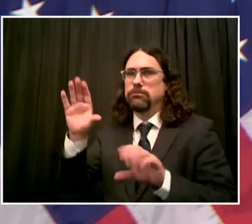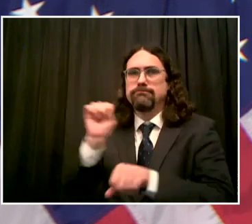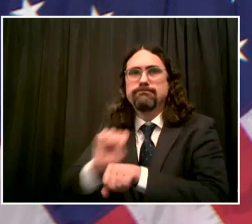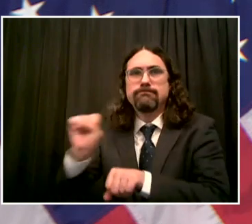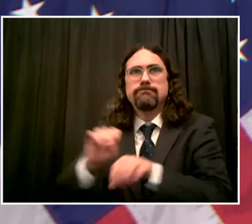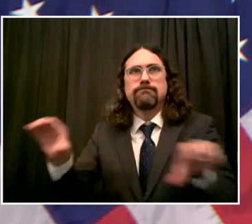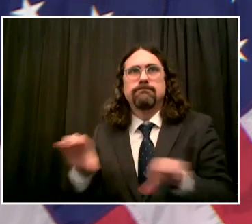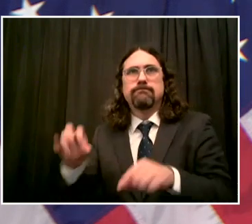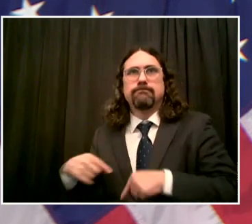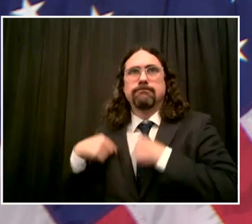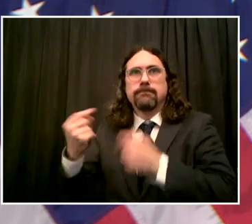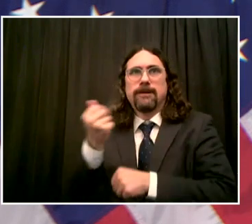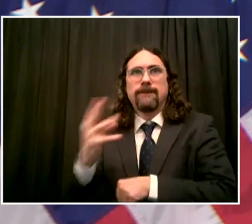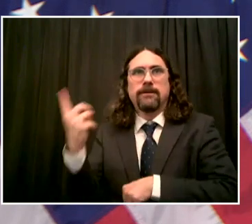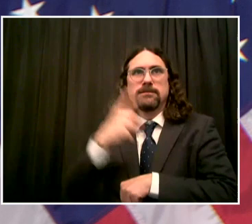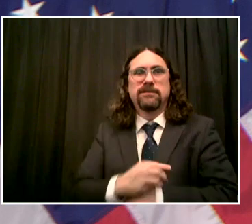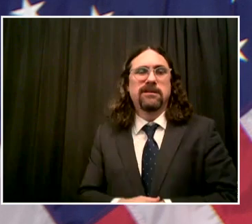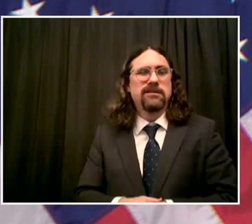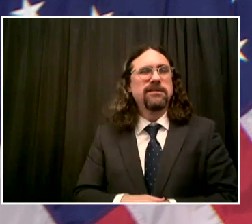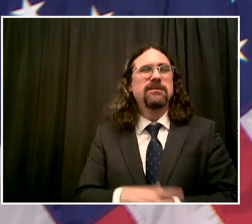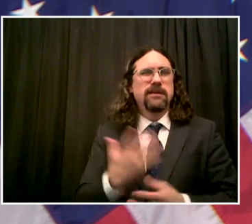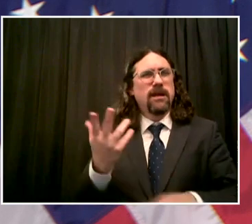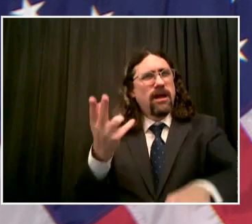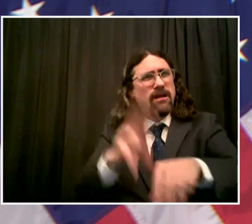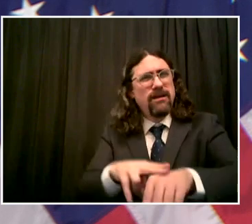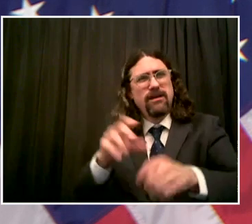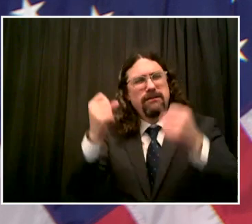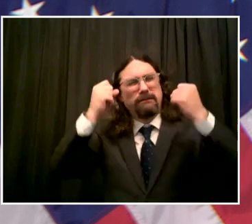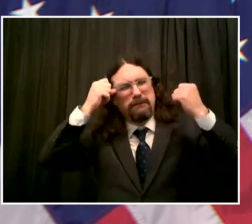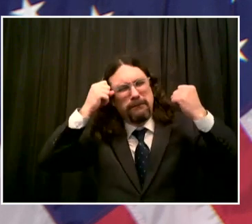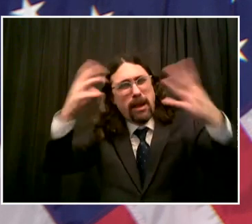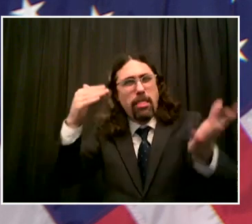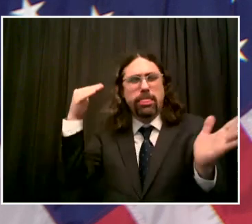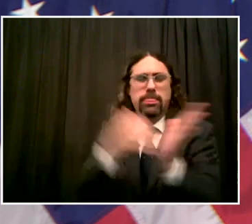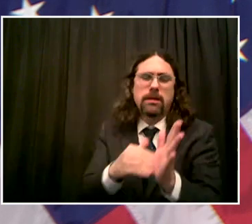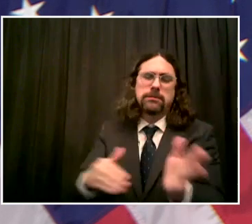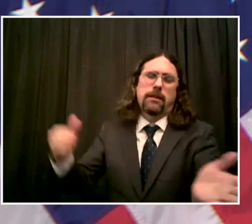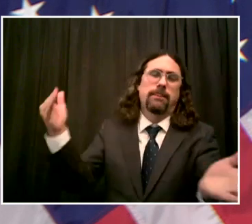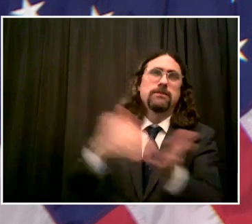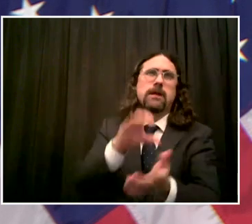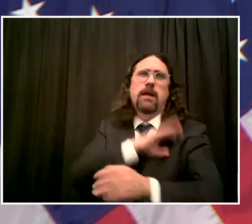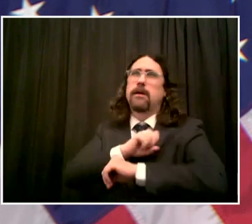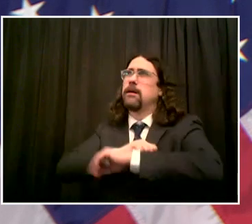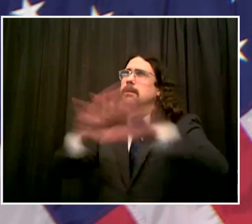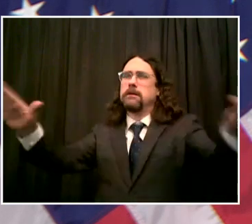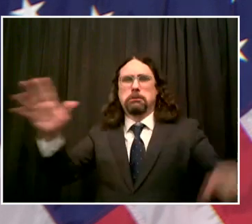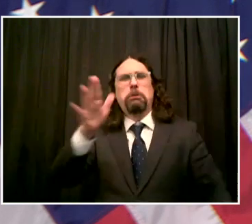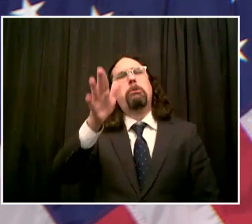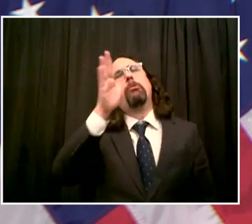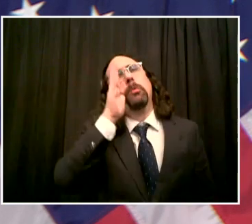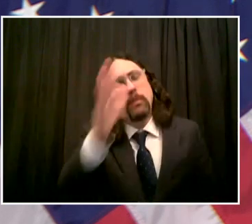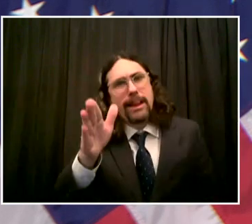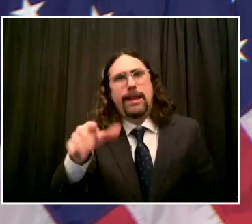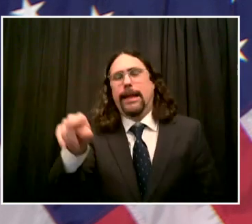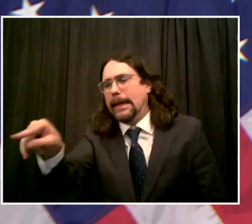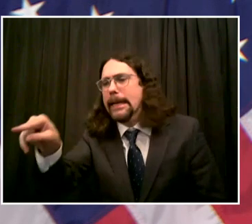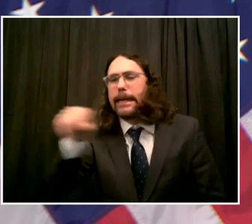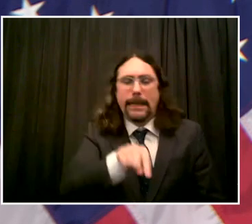THERE'S ALWAYS GONNBE ISOLATED CASES. HWENY OU LOOK AT THE BODY OF WORK WHAT NEW YORKERS HAVE DONE, NEW YORKERS REA URHTING.